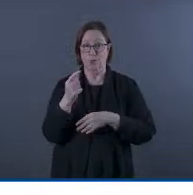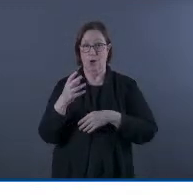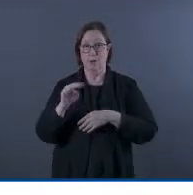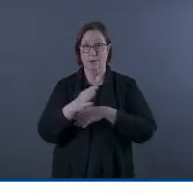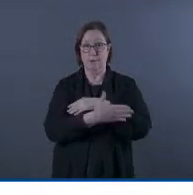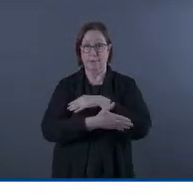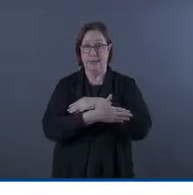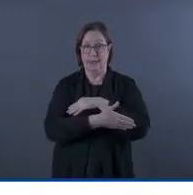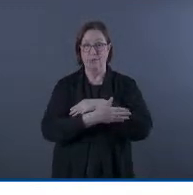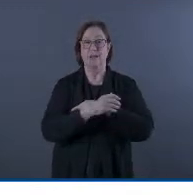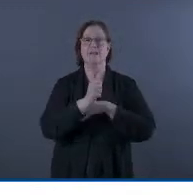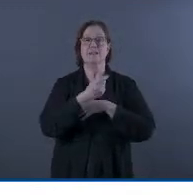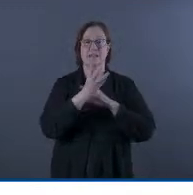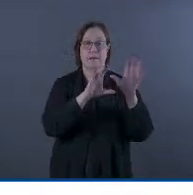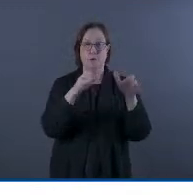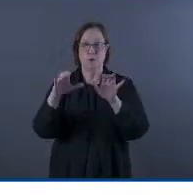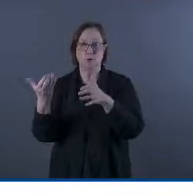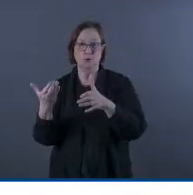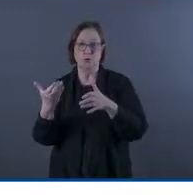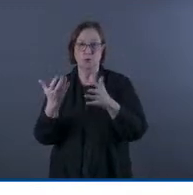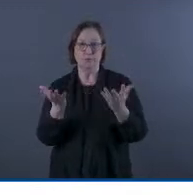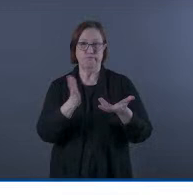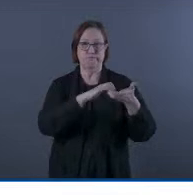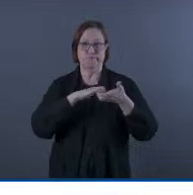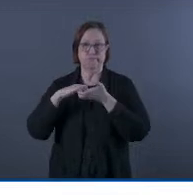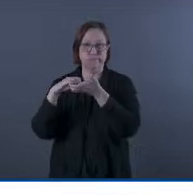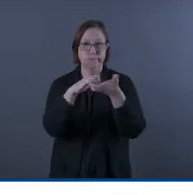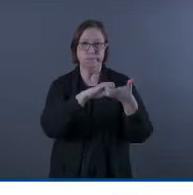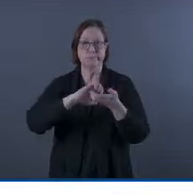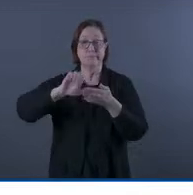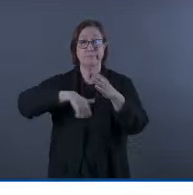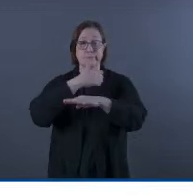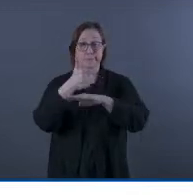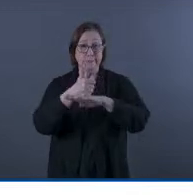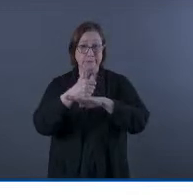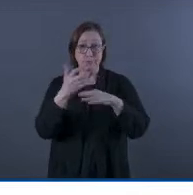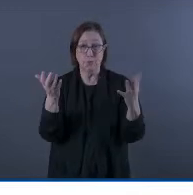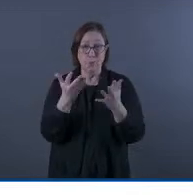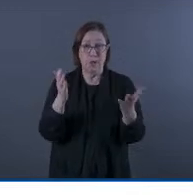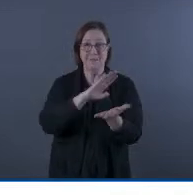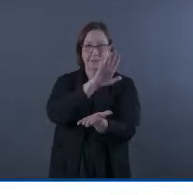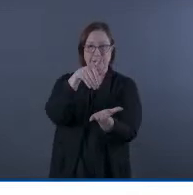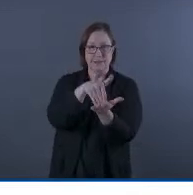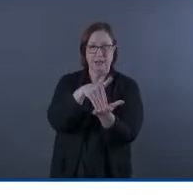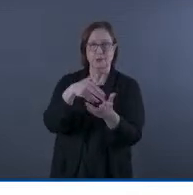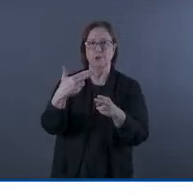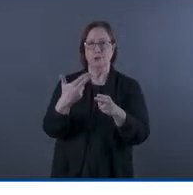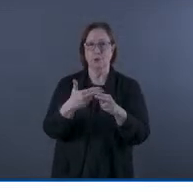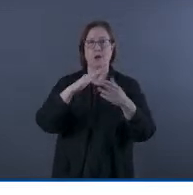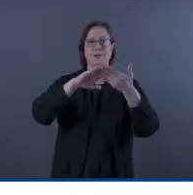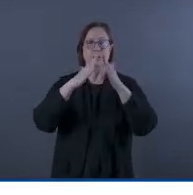to form a community vaccination center for Whatcom County. Knowing that each of us individually